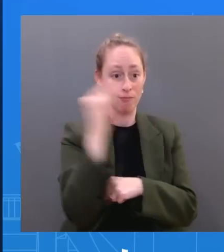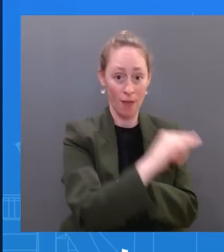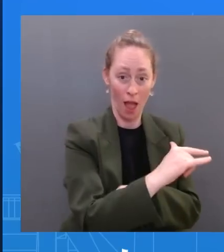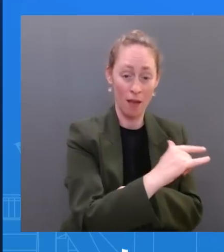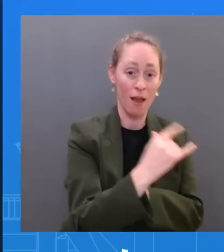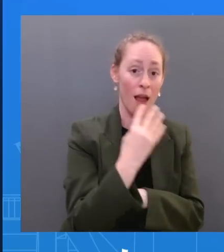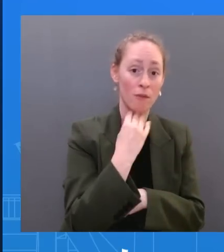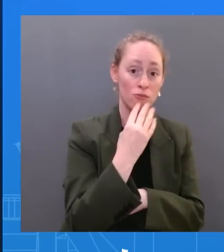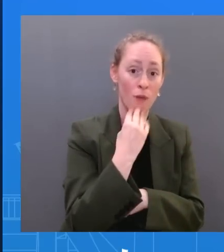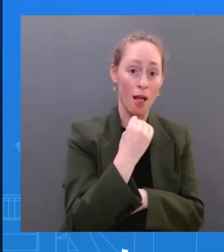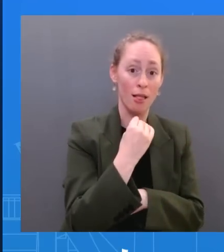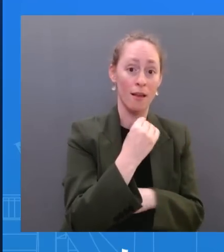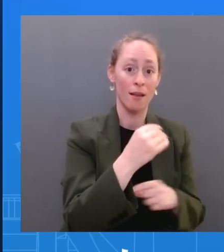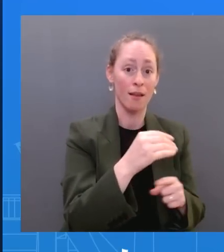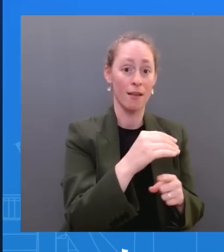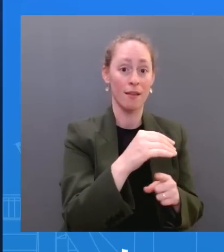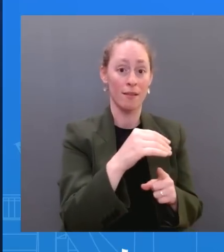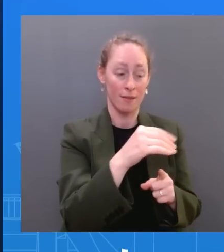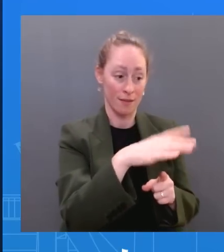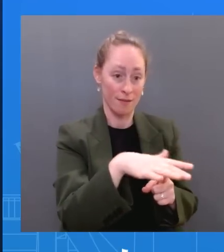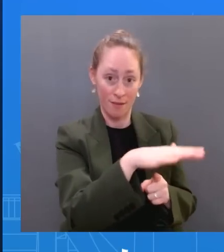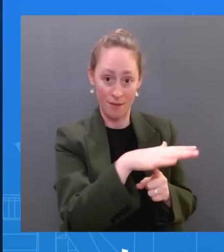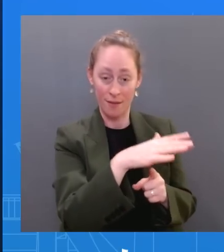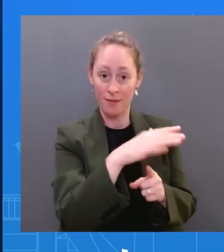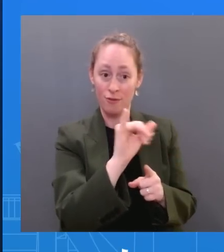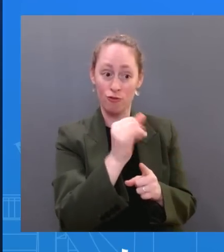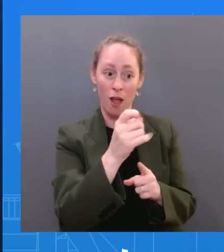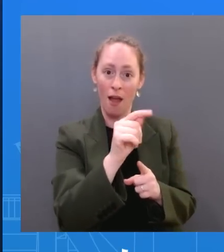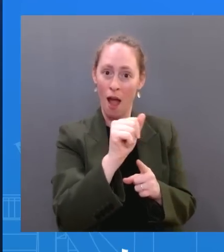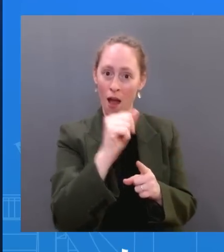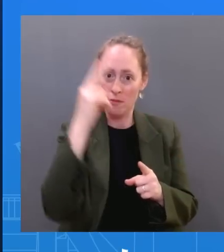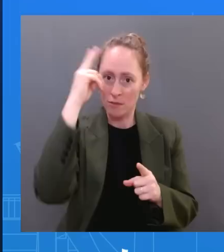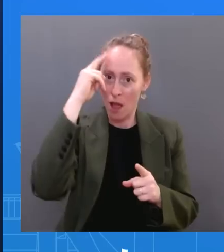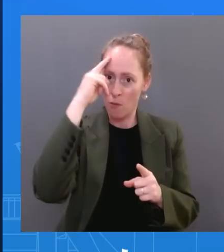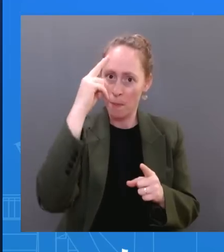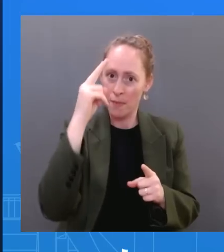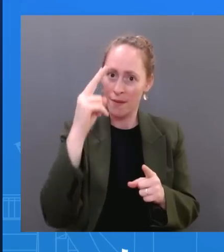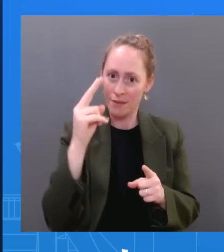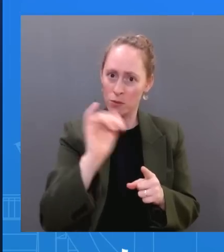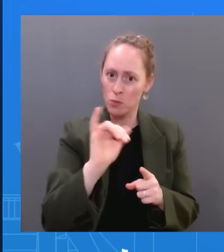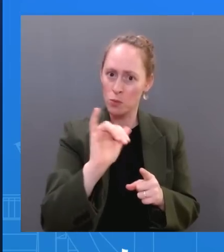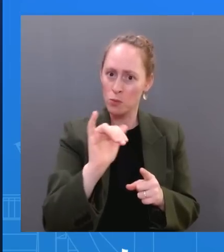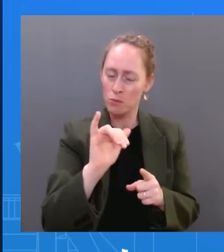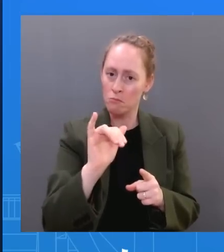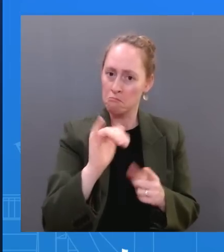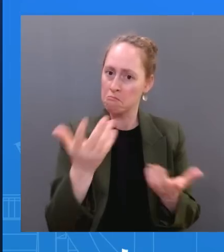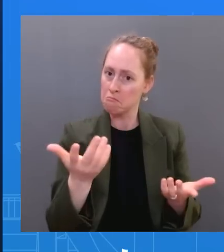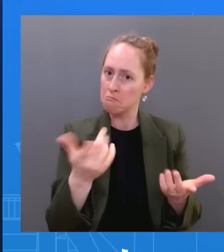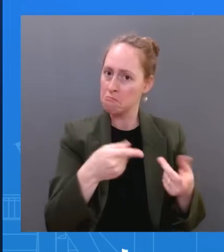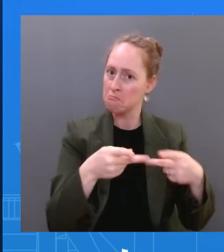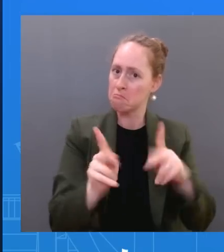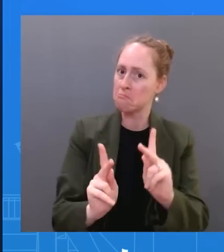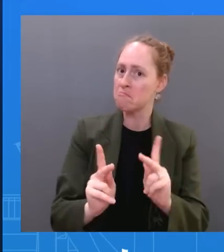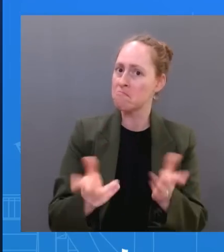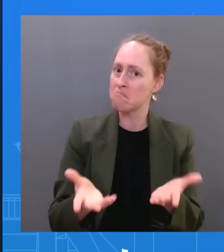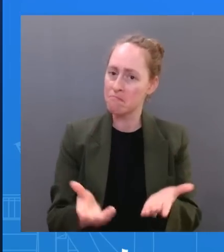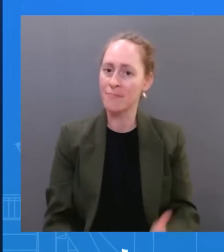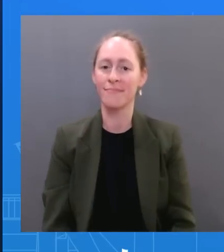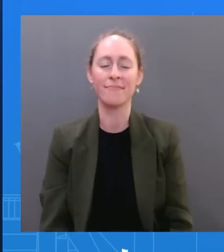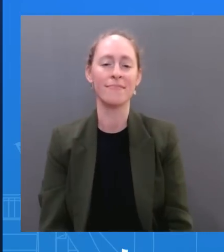And it shows the kind of promise that greater integration could hold. But in terms of the specific kinds of steps you've talked about, I would simply say: